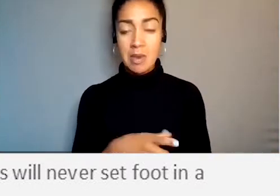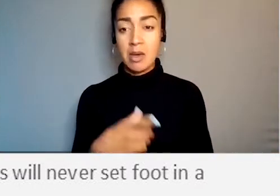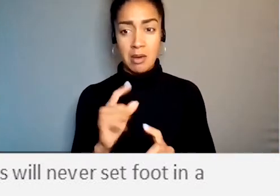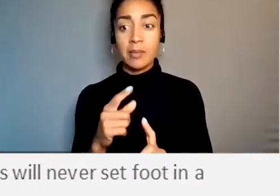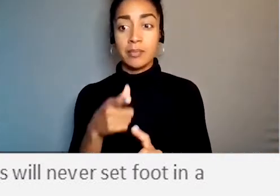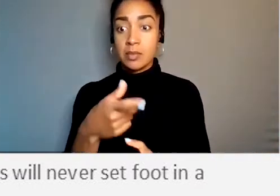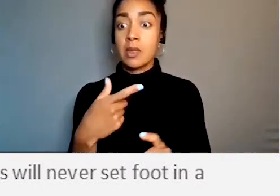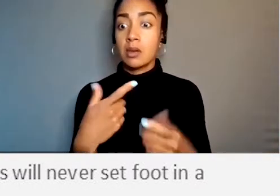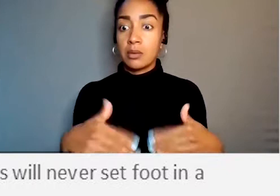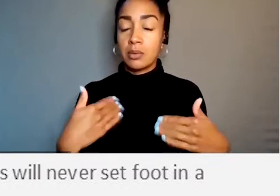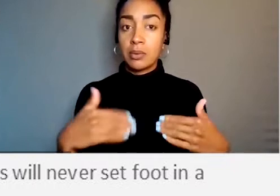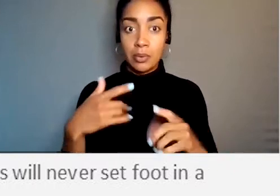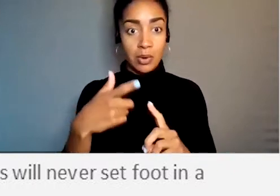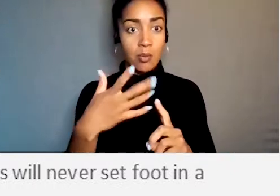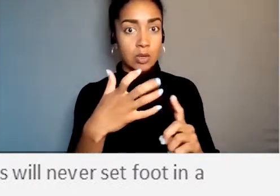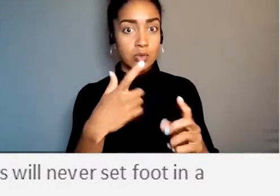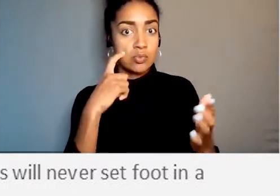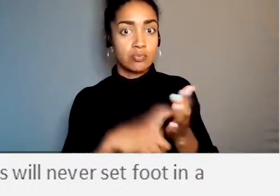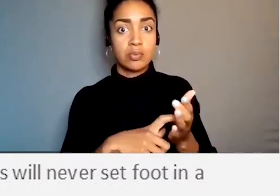We engage in programming like AGES because we know that empowerment of women and girls, including access to education, is critical to the achievement of development and